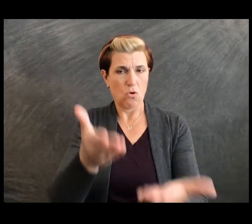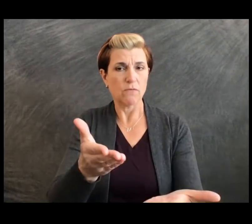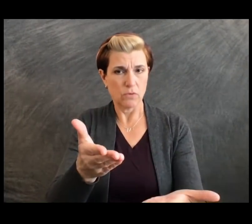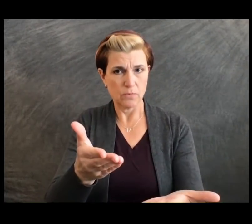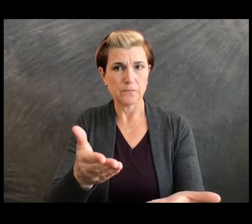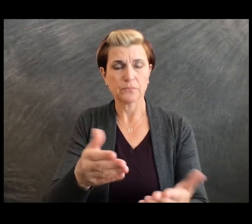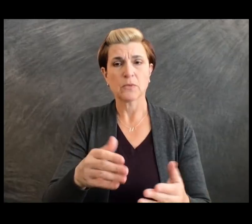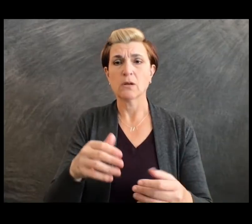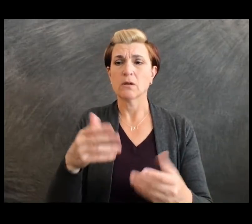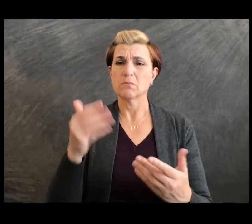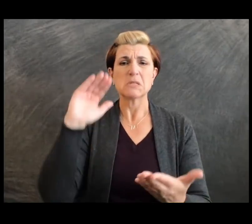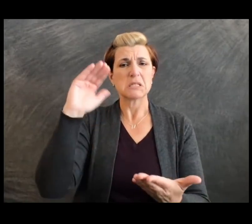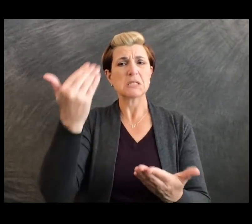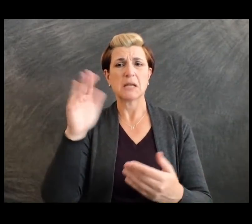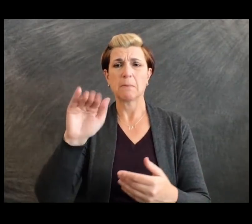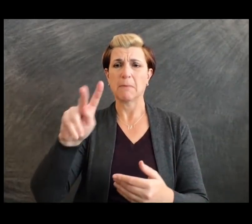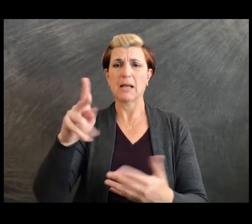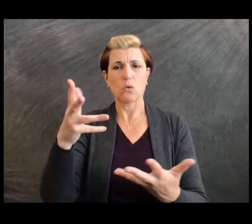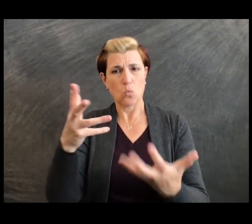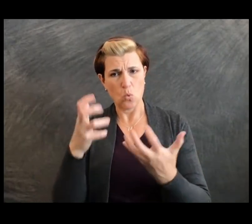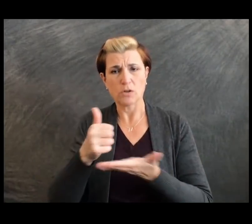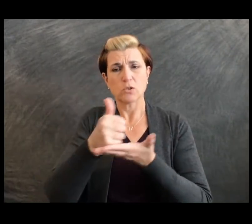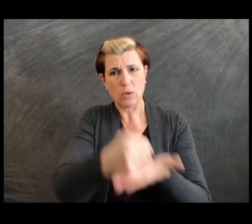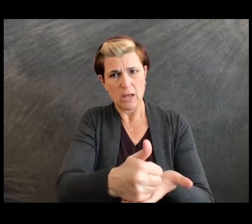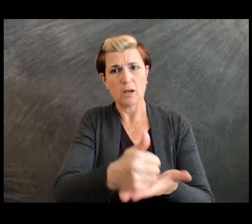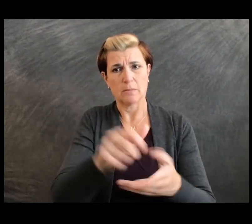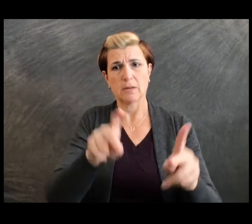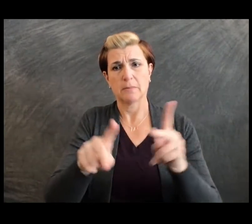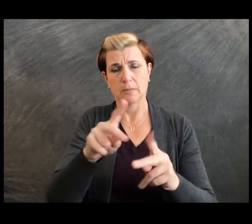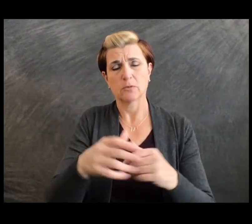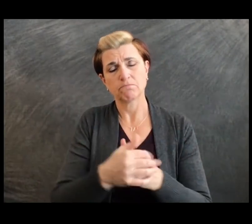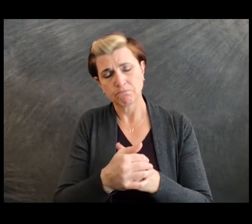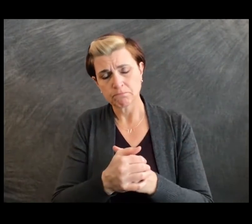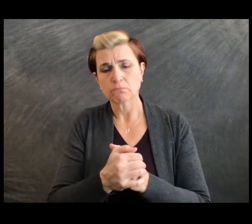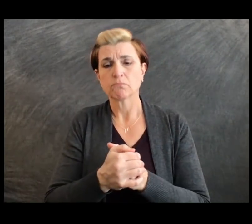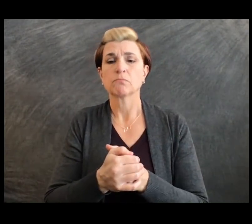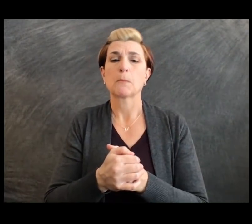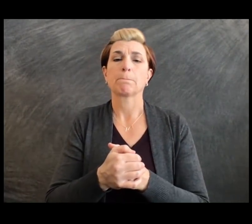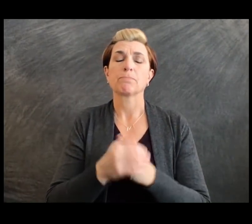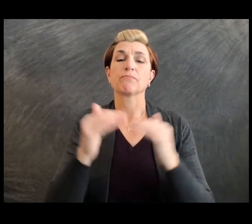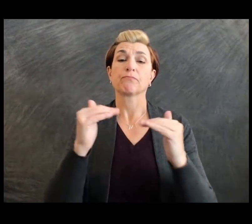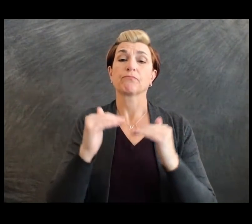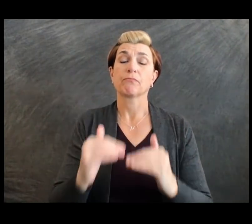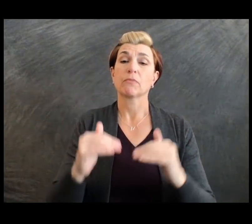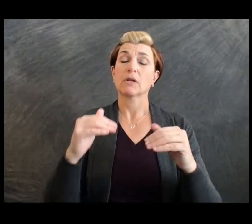do to be helpful as far as Housing Choice Voucher section 8 is concerned